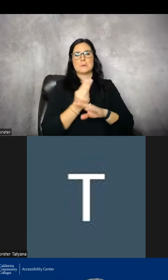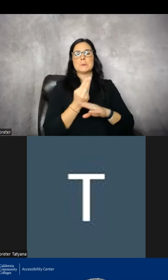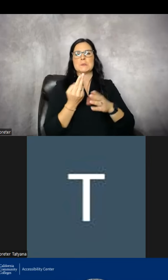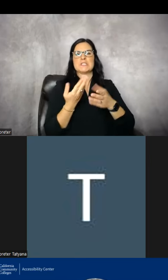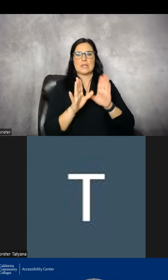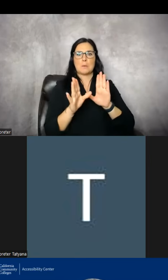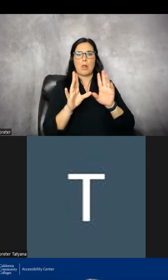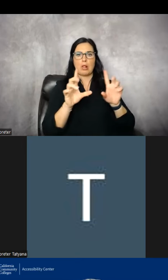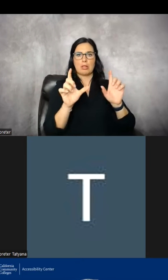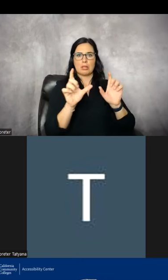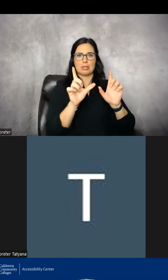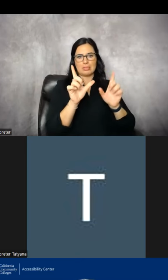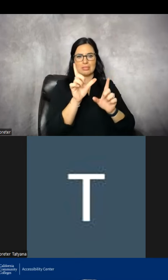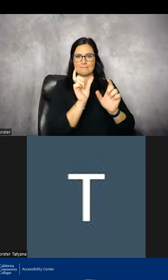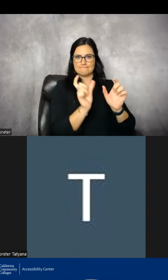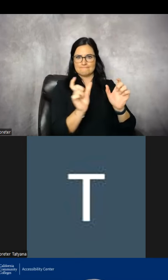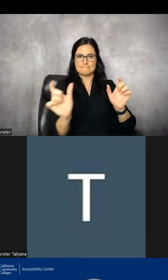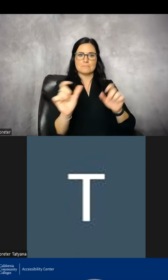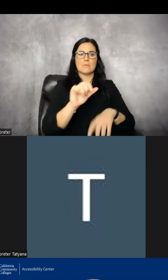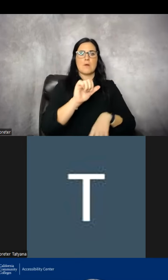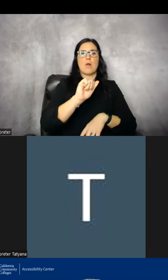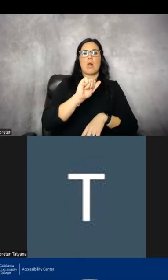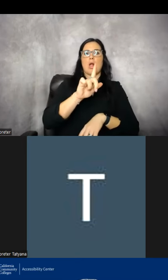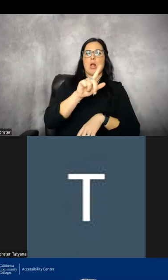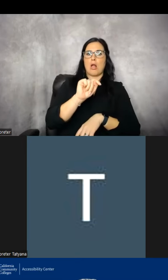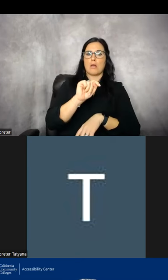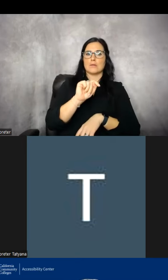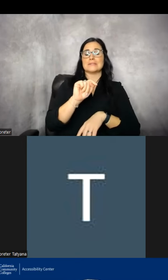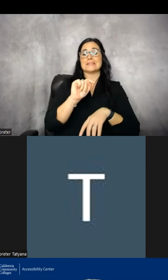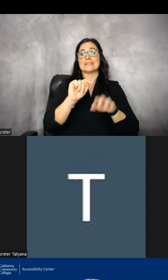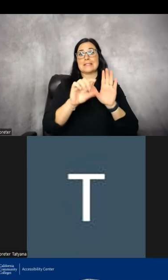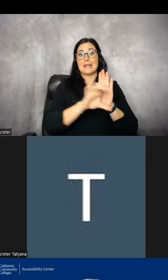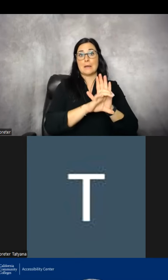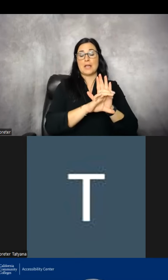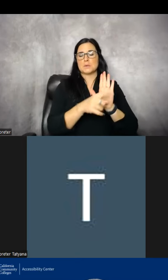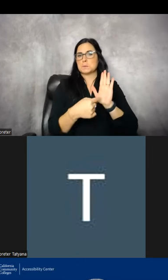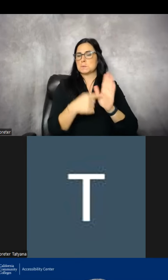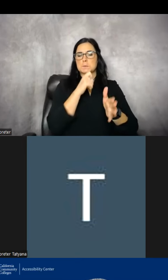or if there's an out that says image, they may flag it. But it doesn't go further than that.